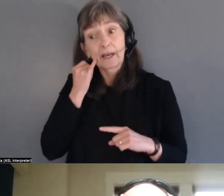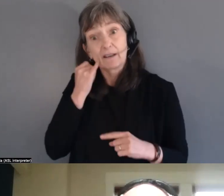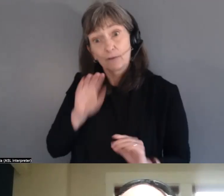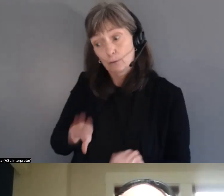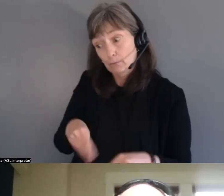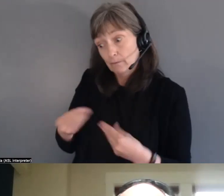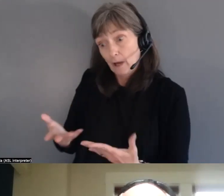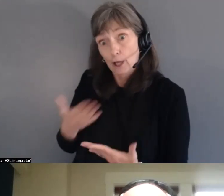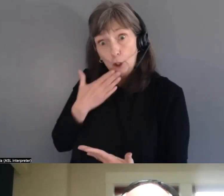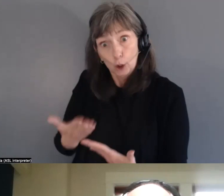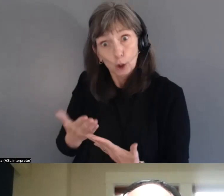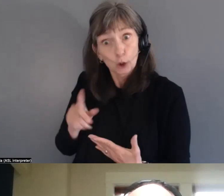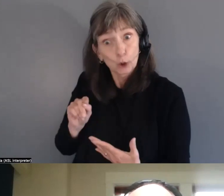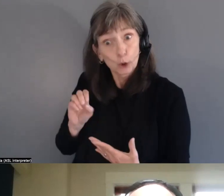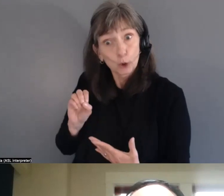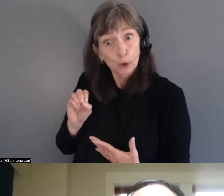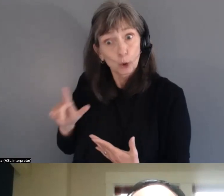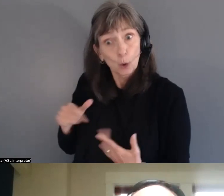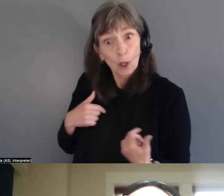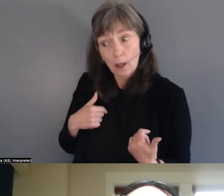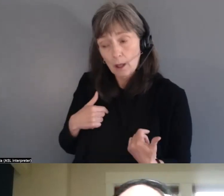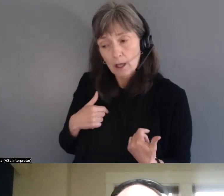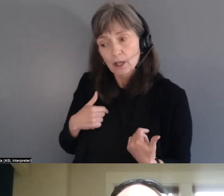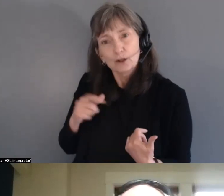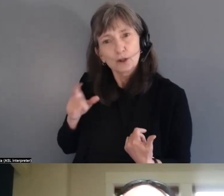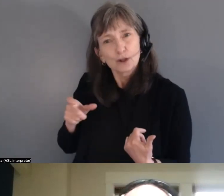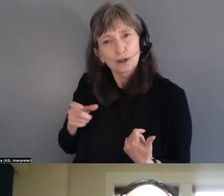even if it isn't on a broad base yet. Kieron: